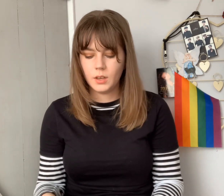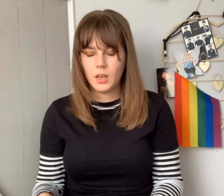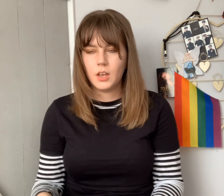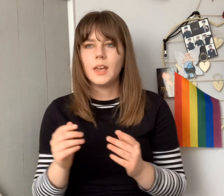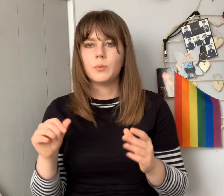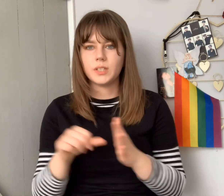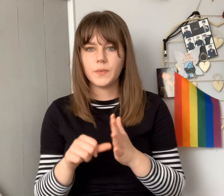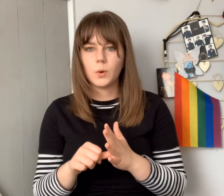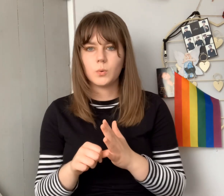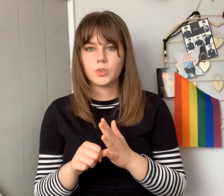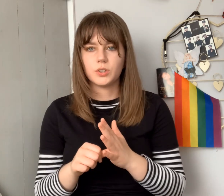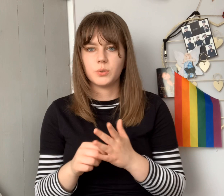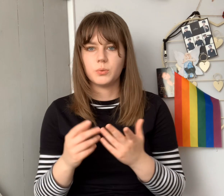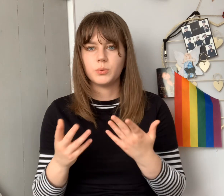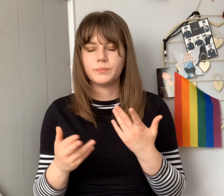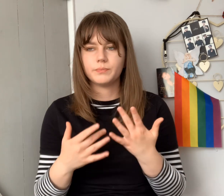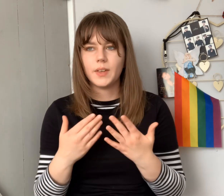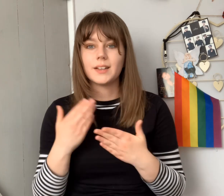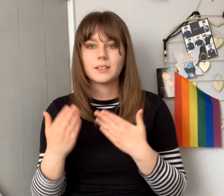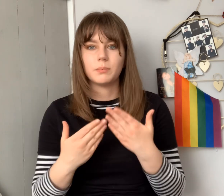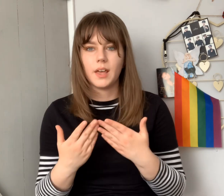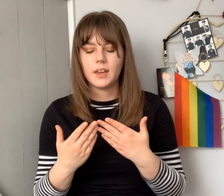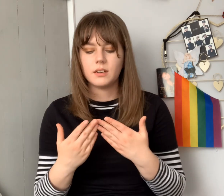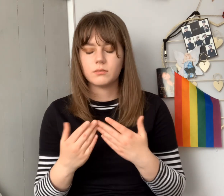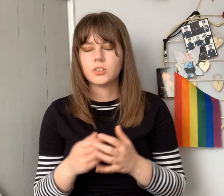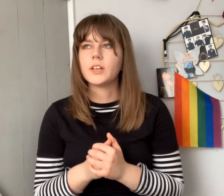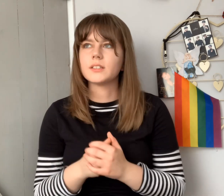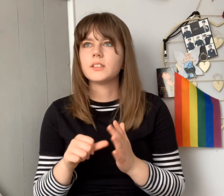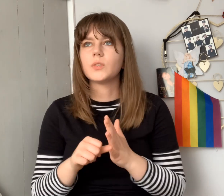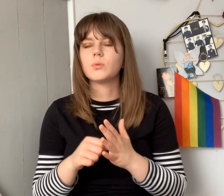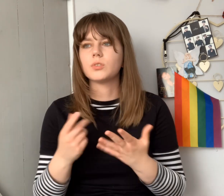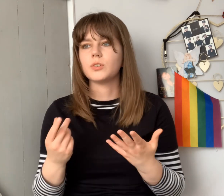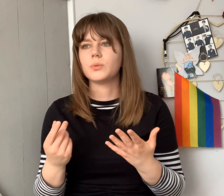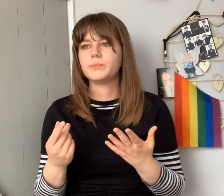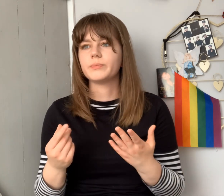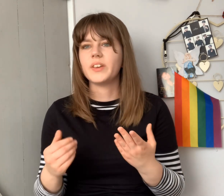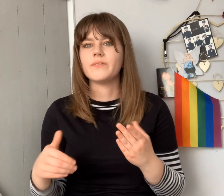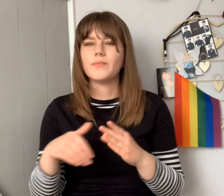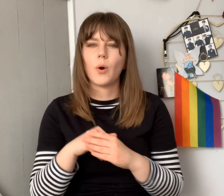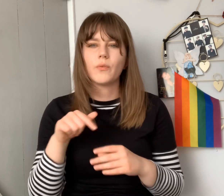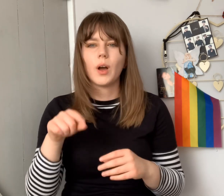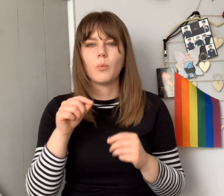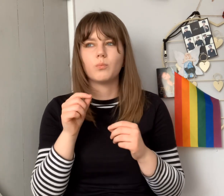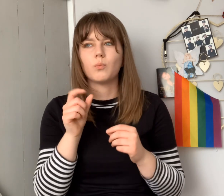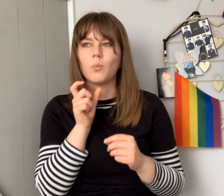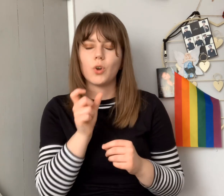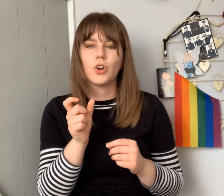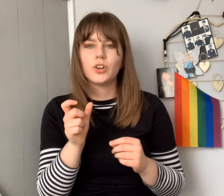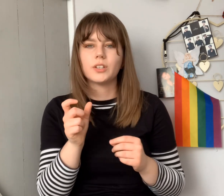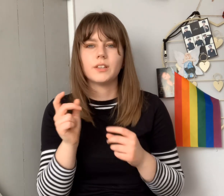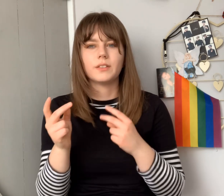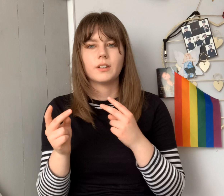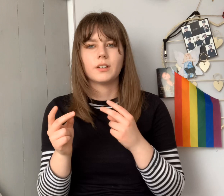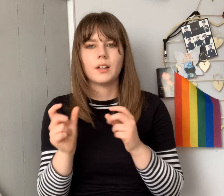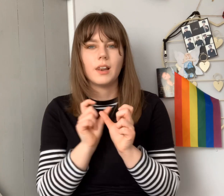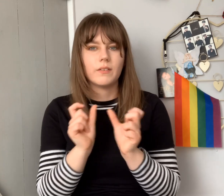It's difficult to explain and to involve that word